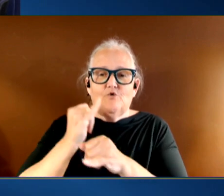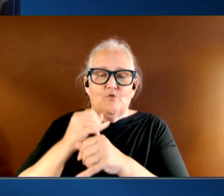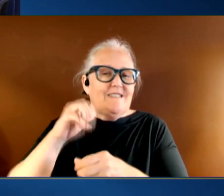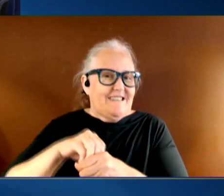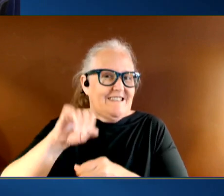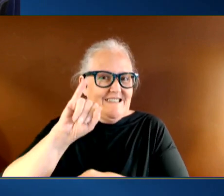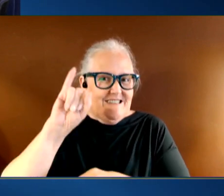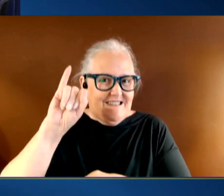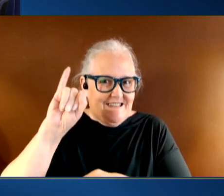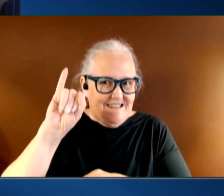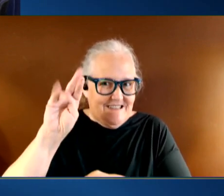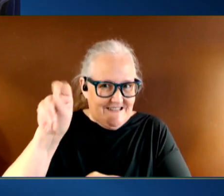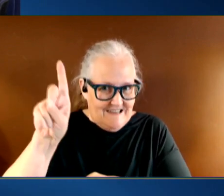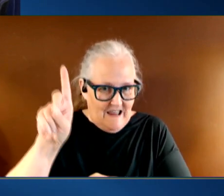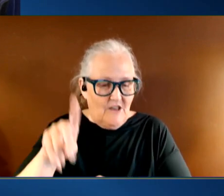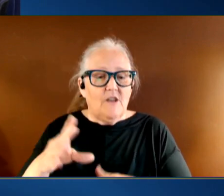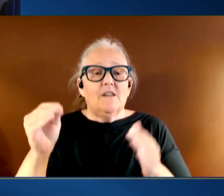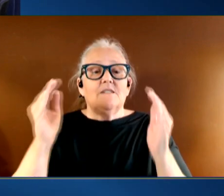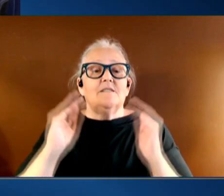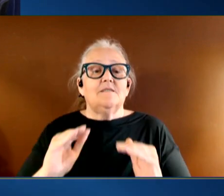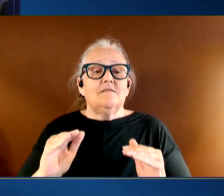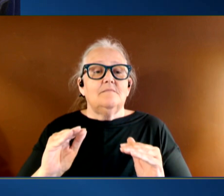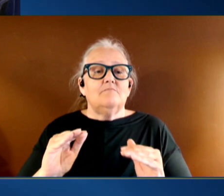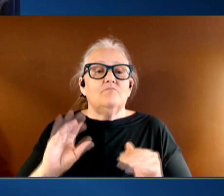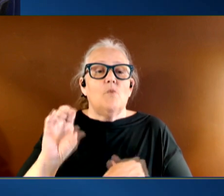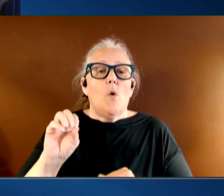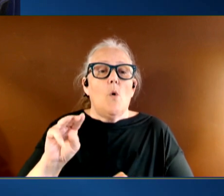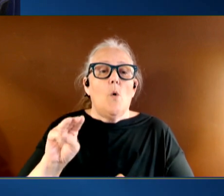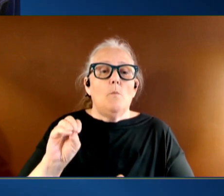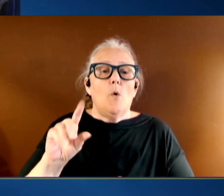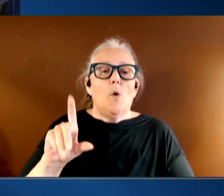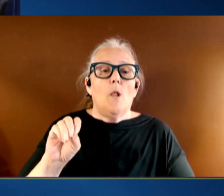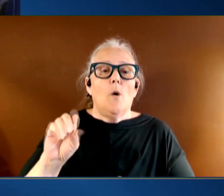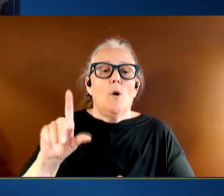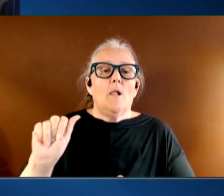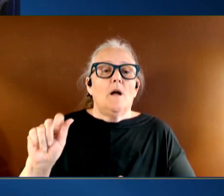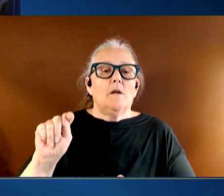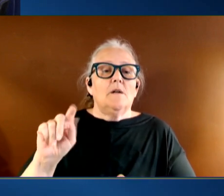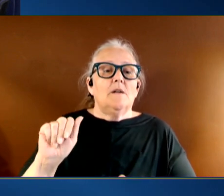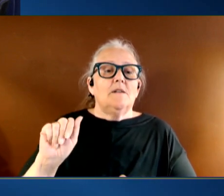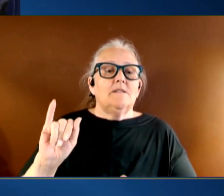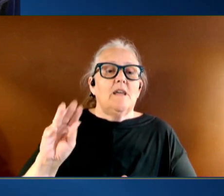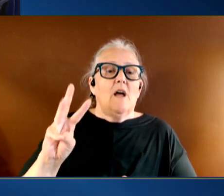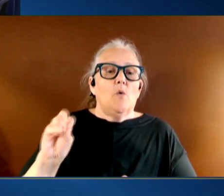but not least, Dr. Omolola Taiwo, executive director of the Performance Management Unit